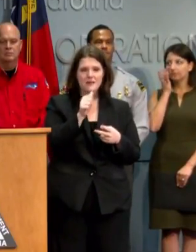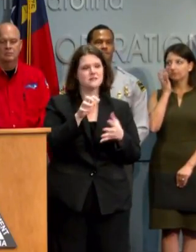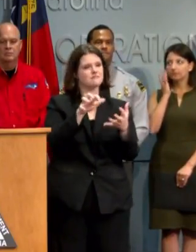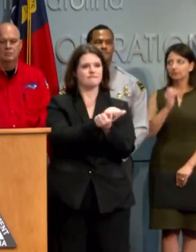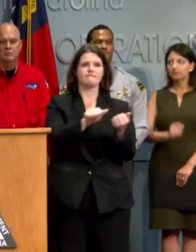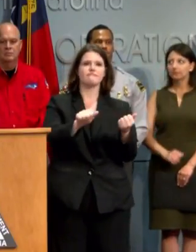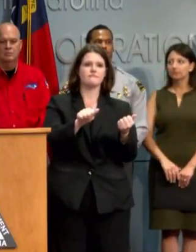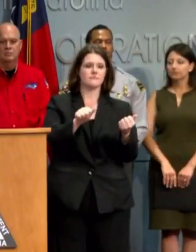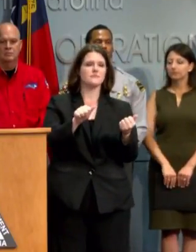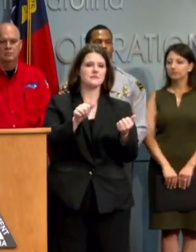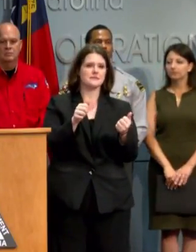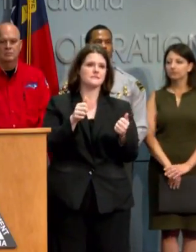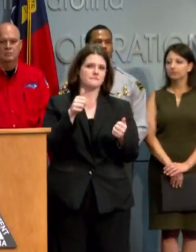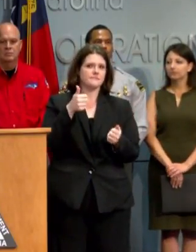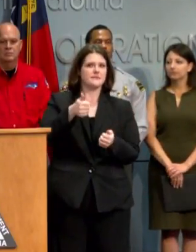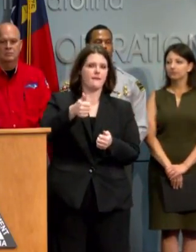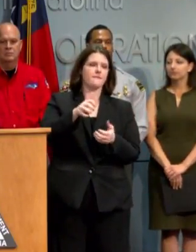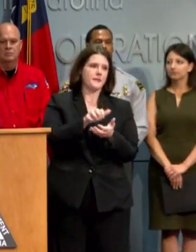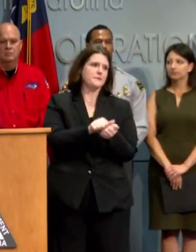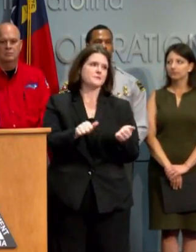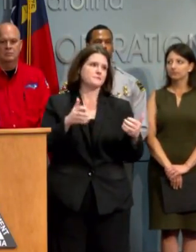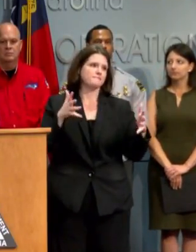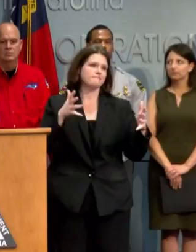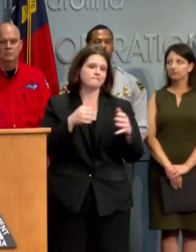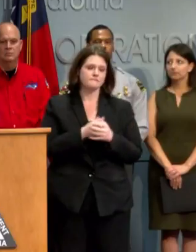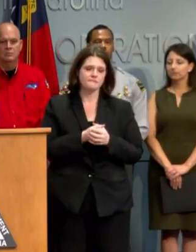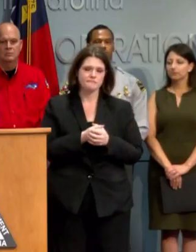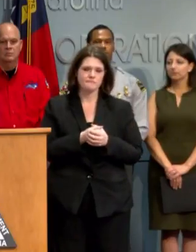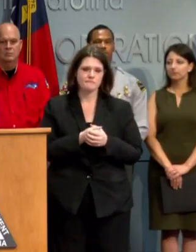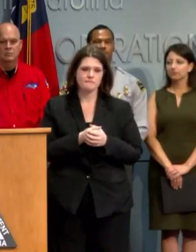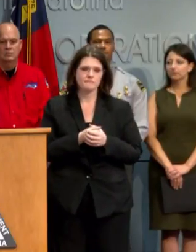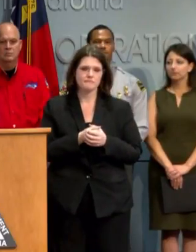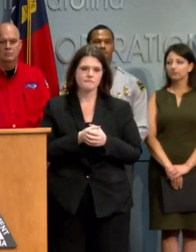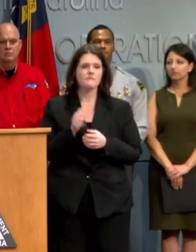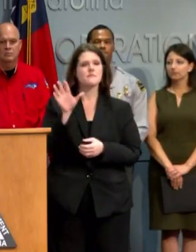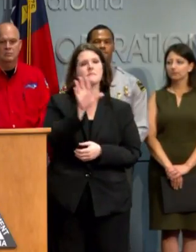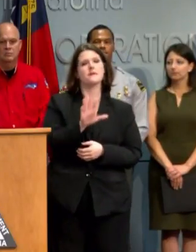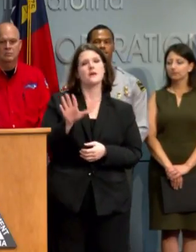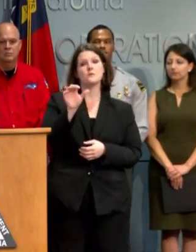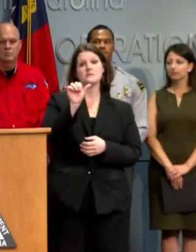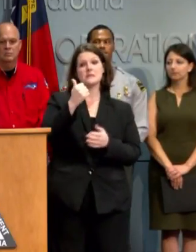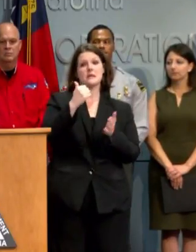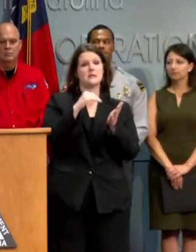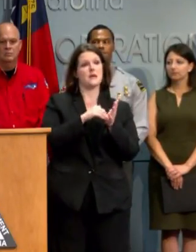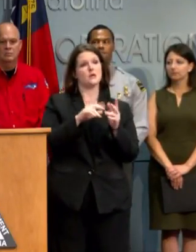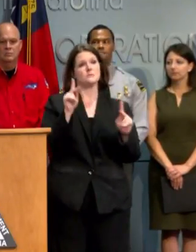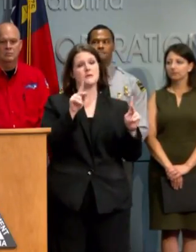A QUARTER TO HALF OF THE TOBACCO CROP WAS STILL IN THE FIELD AND DAMAGE. COTTON, PEANUTS AND OTHER CROPS AT HARVEST SEVERED DAMAGE AS